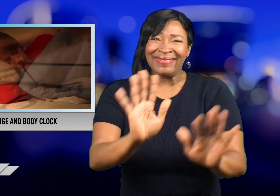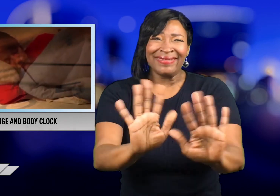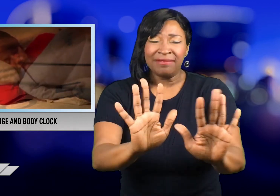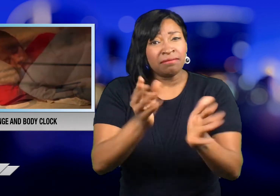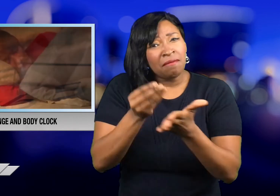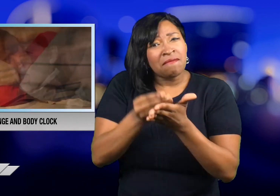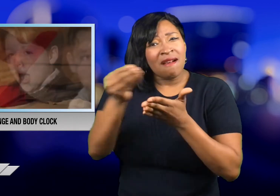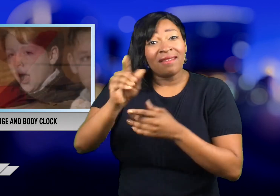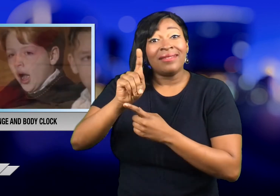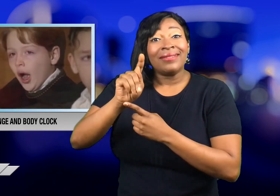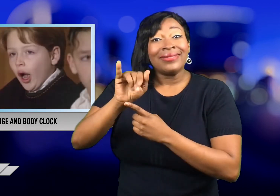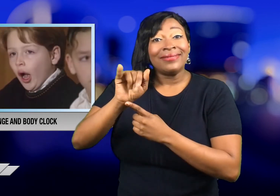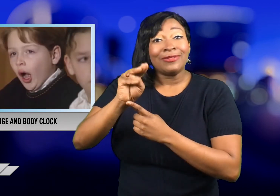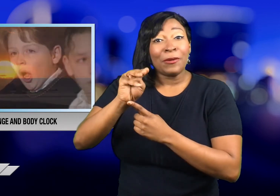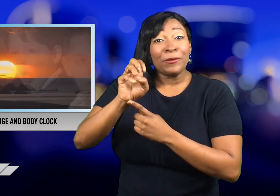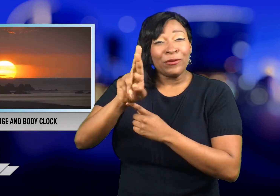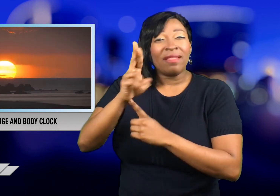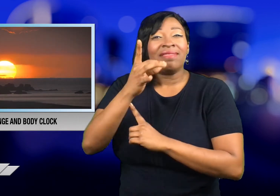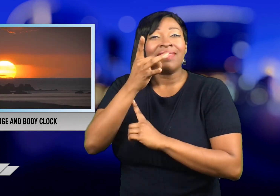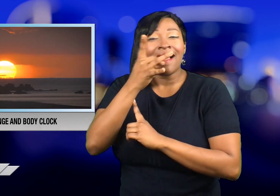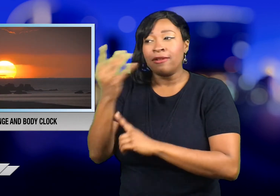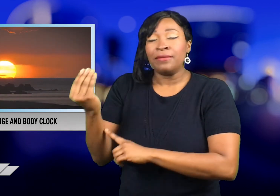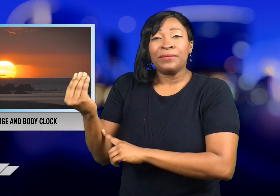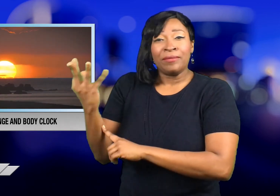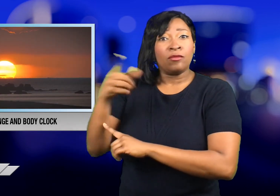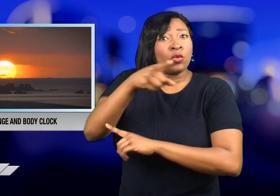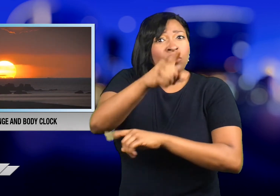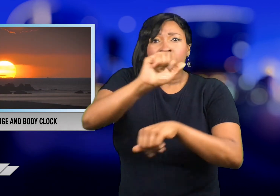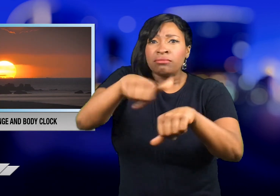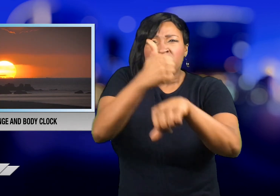Buy timers for your lamps and set them